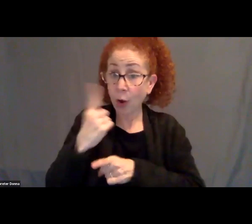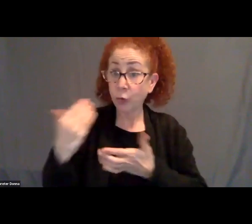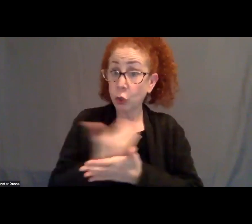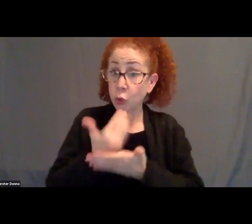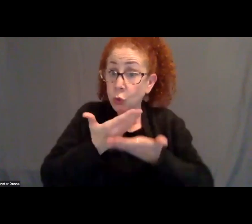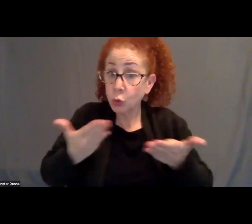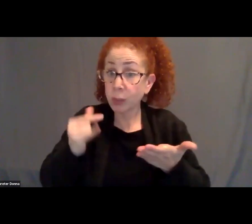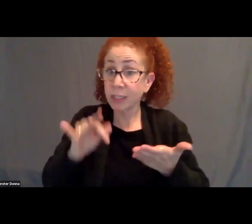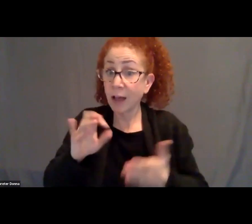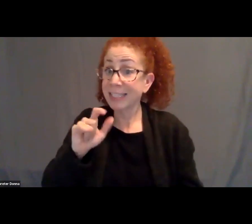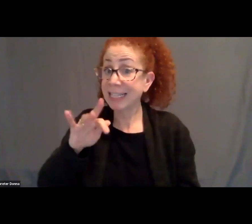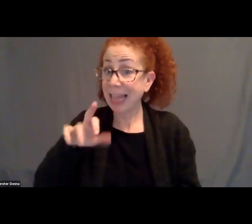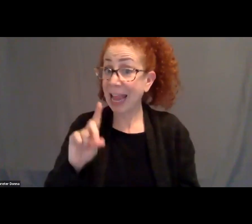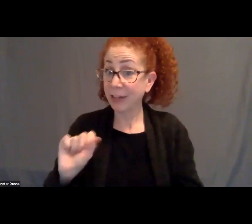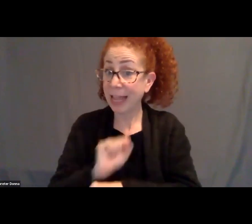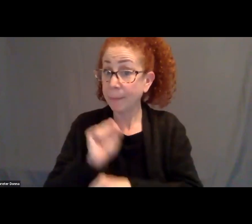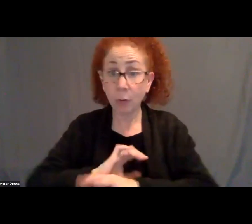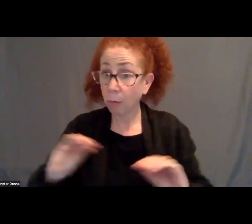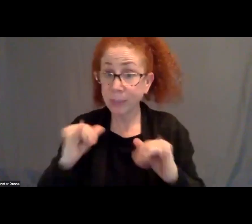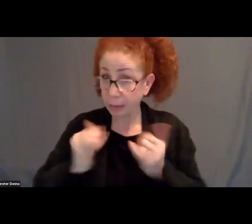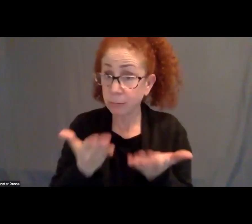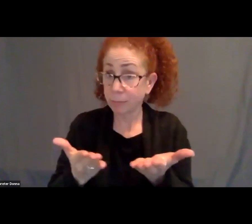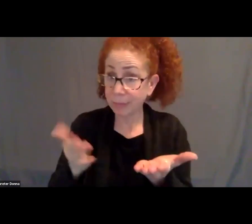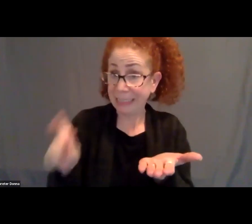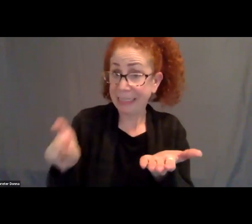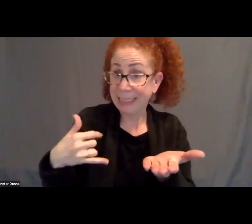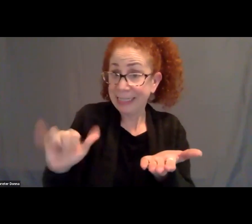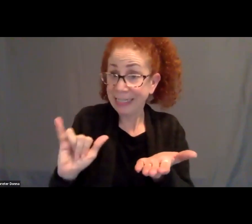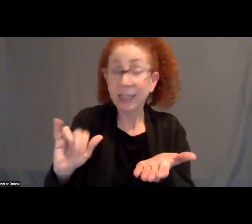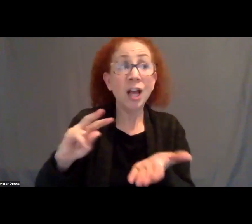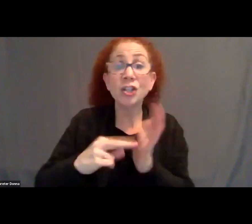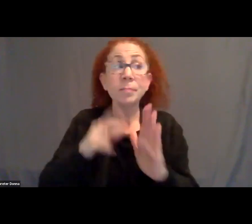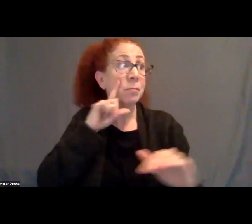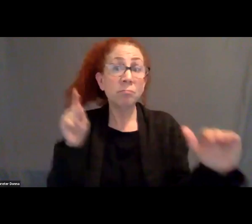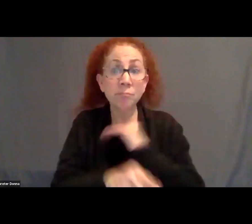of enslaved labor. Rather, it drove the market underground.